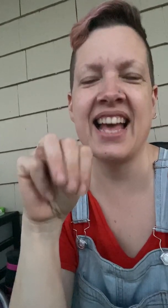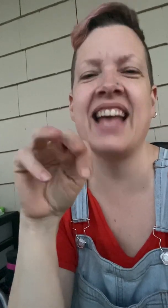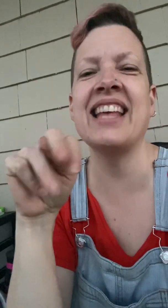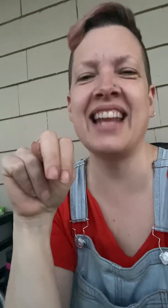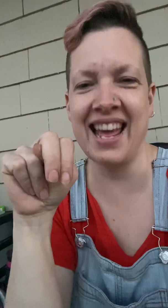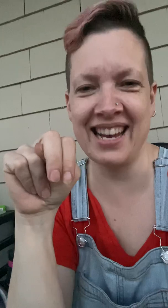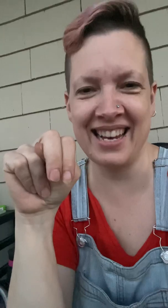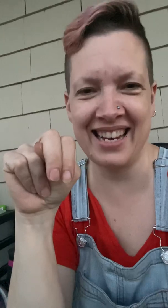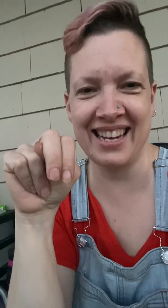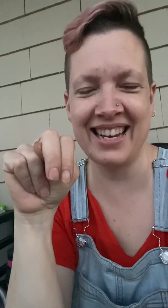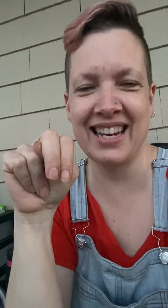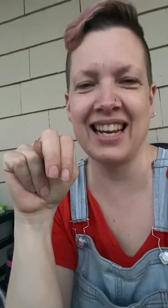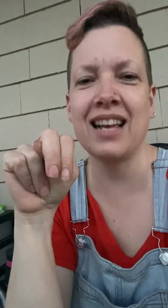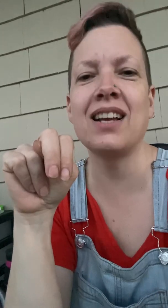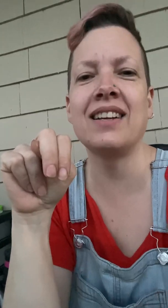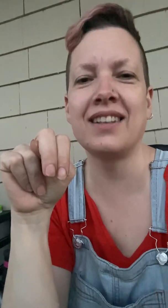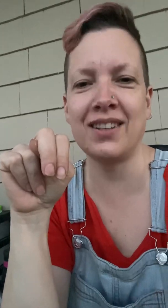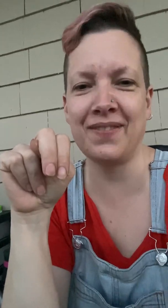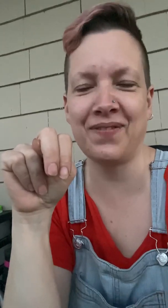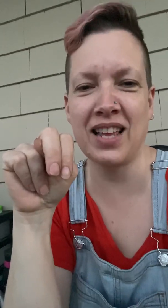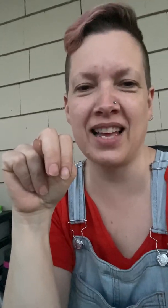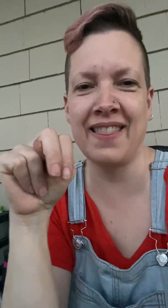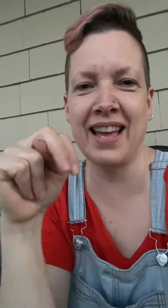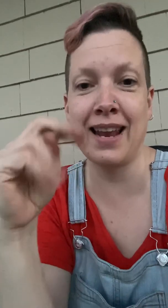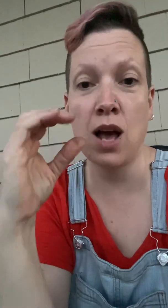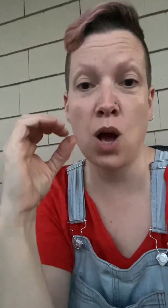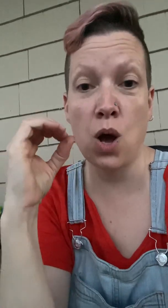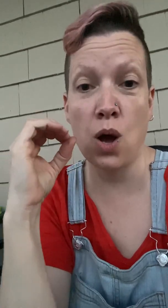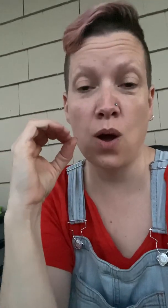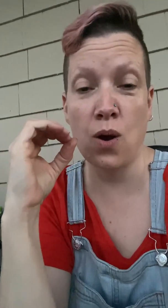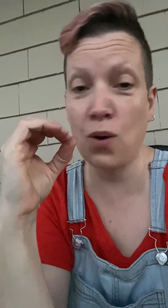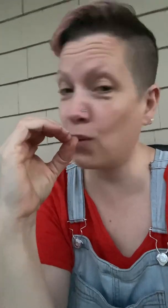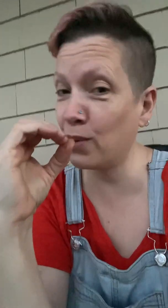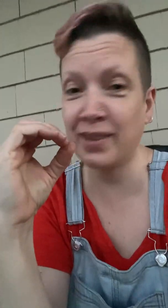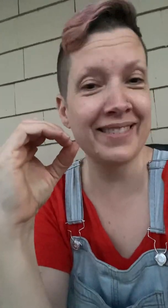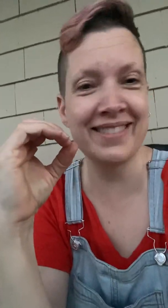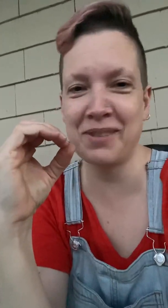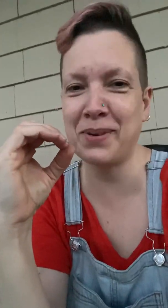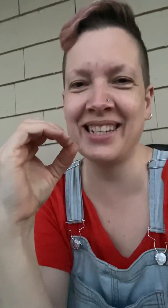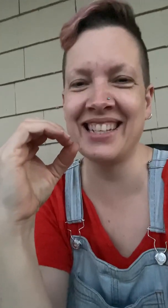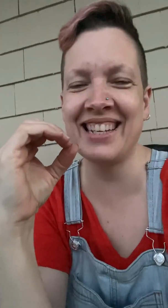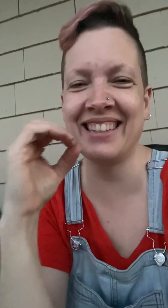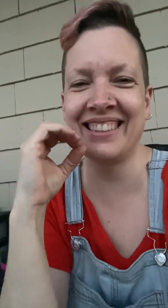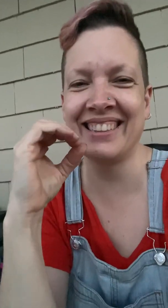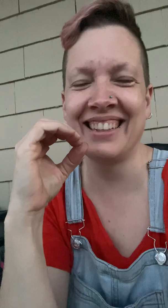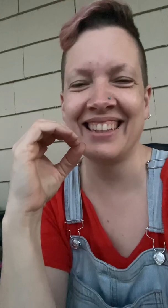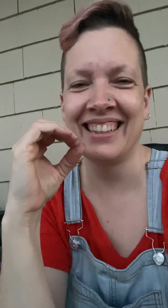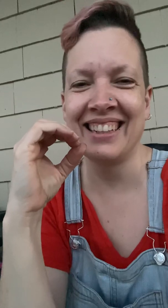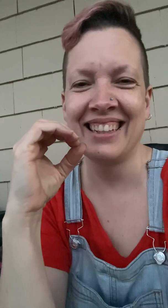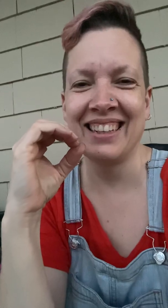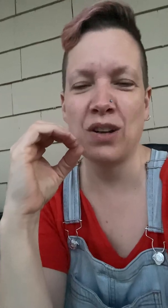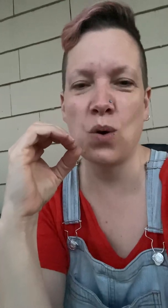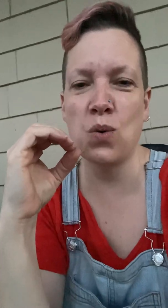and then N... good. And then O, super easy... O.